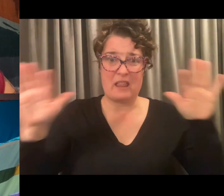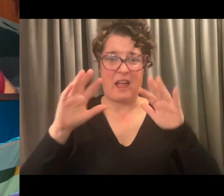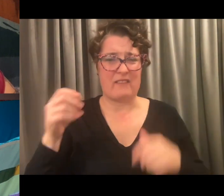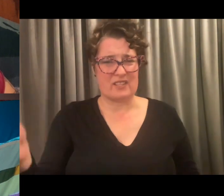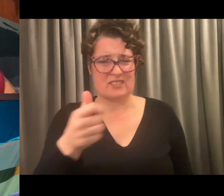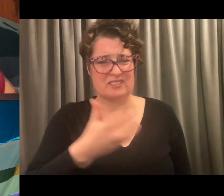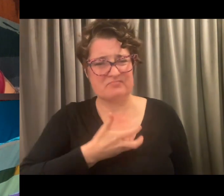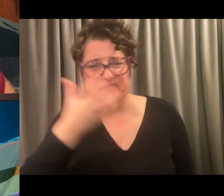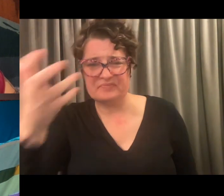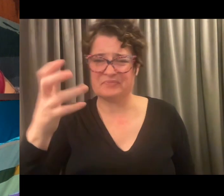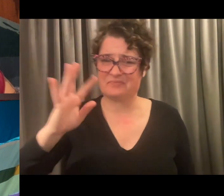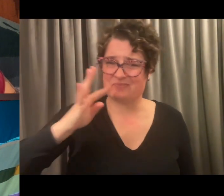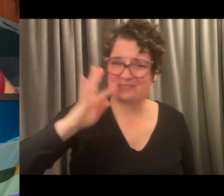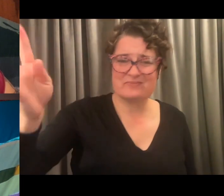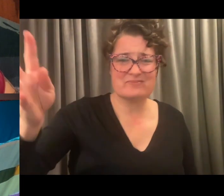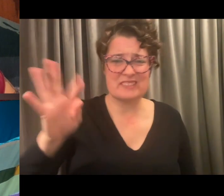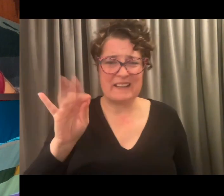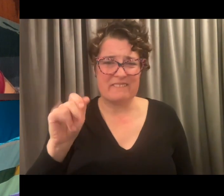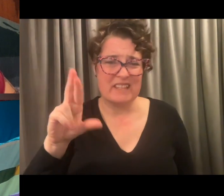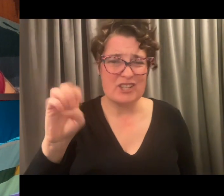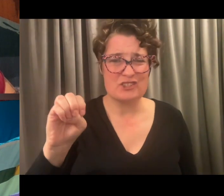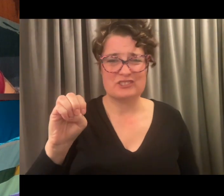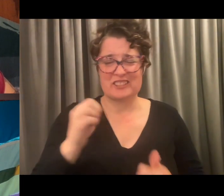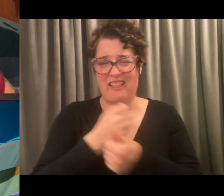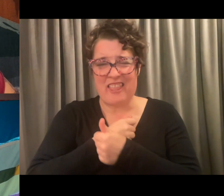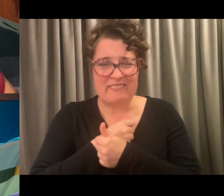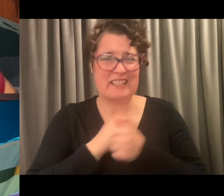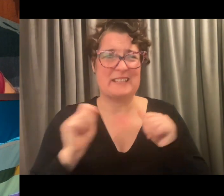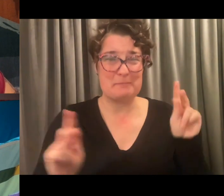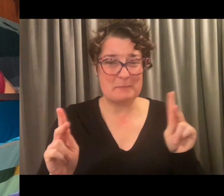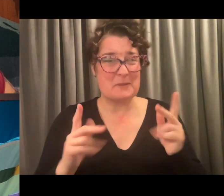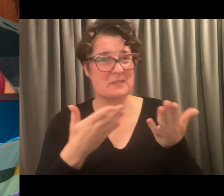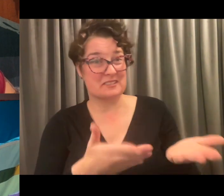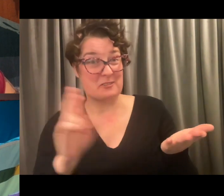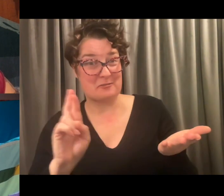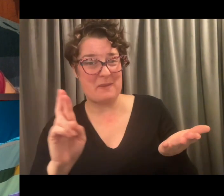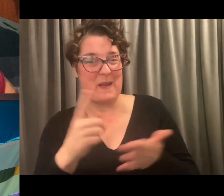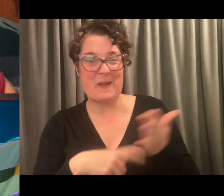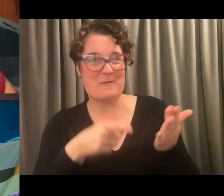And so Rebekah, what are you thinking about around, around trans youth in this moment?